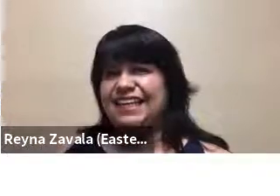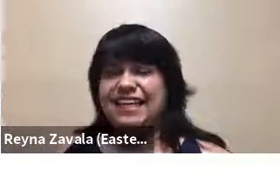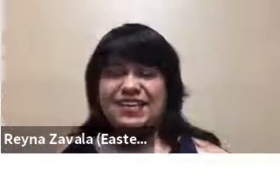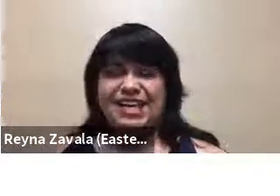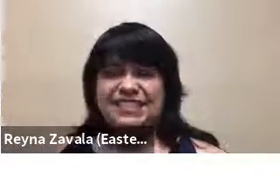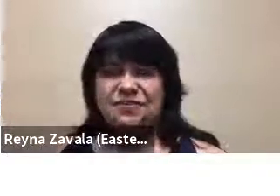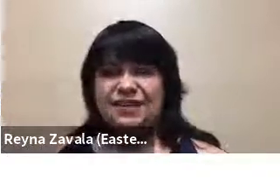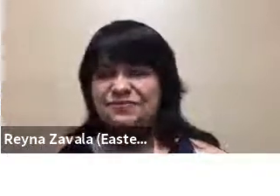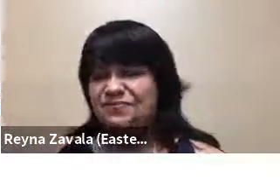Reyna Zavala (Easterseals): Can you guys hear me.